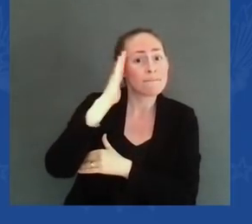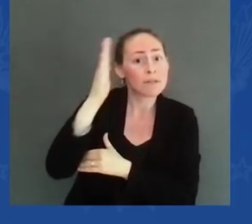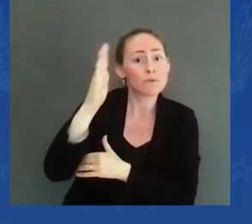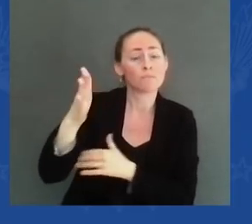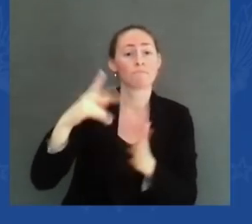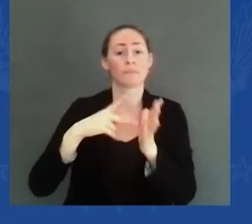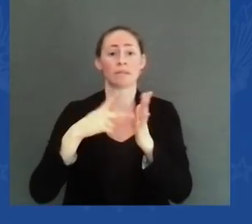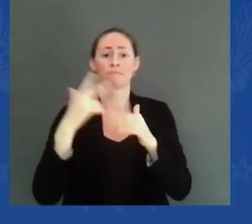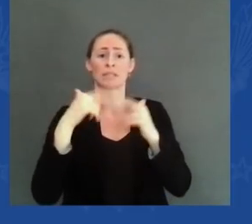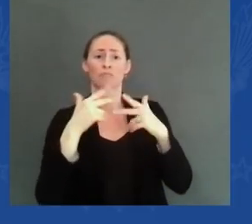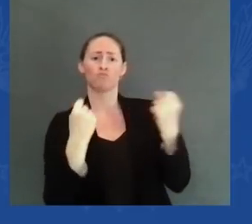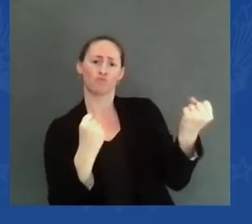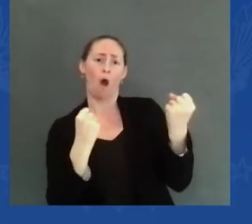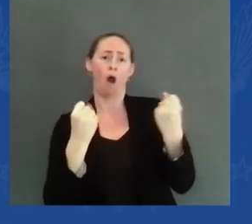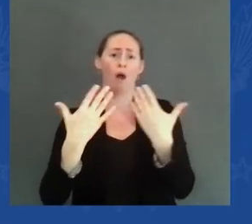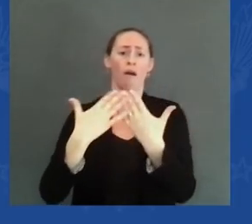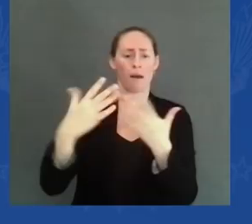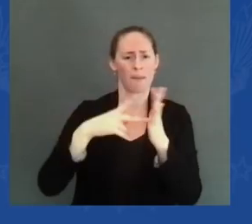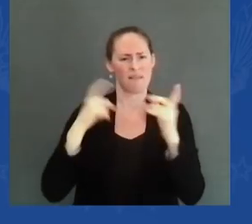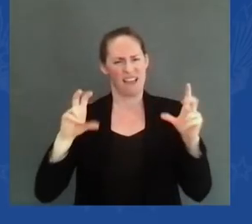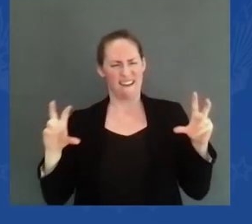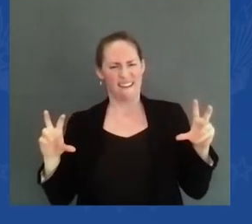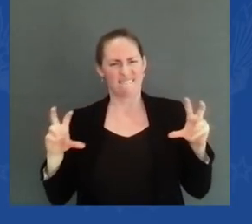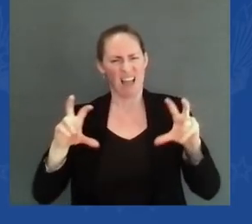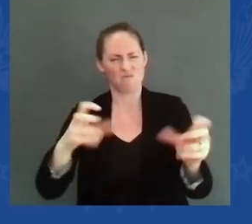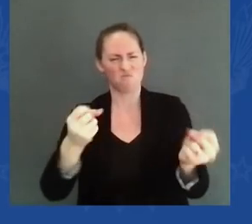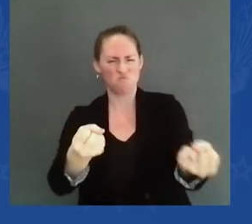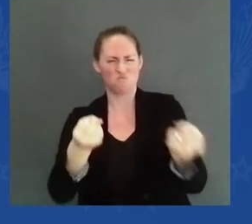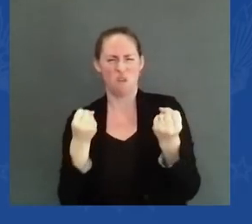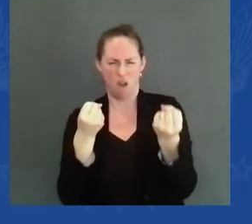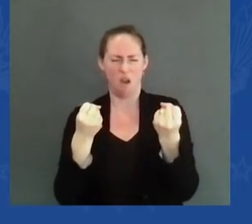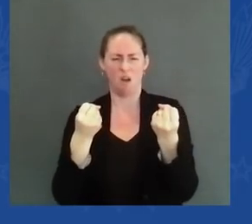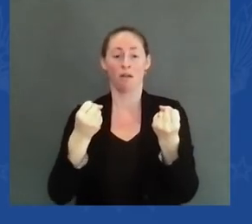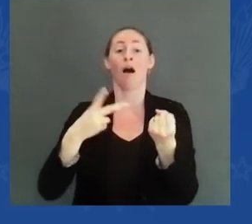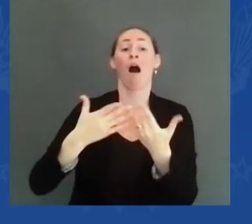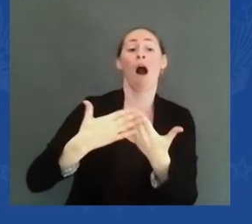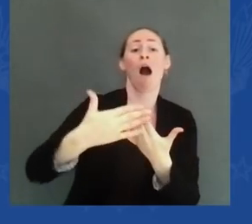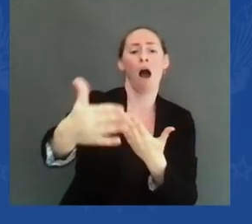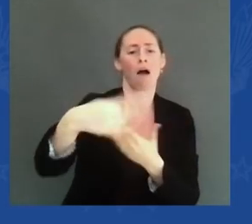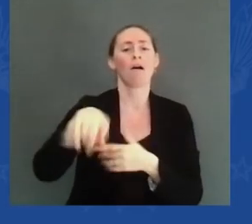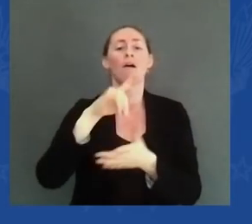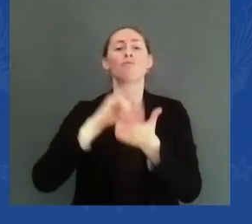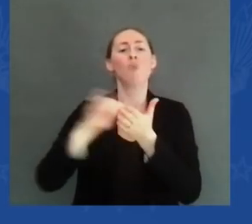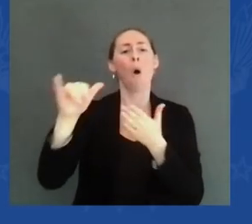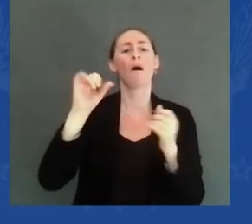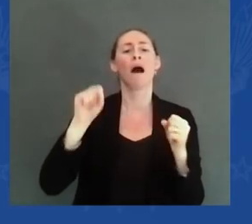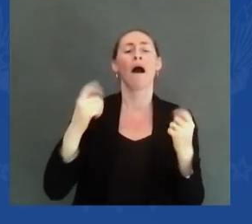New York for this generation and future generations. Build back better has very ambitious goals,